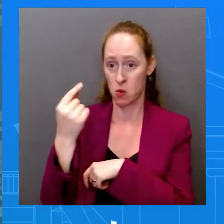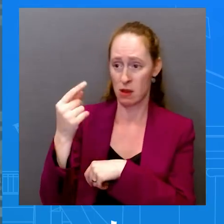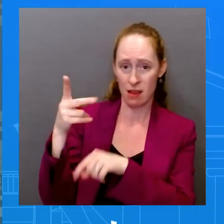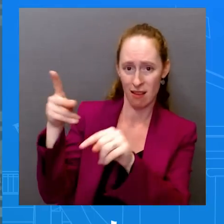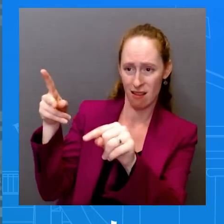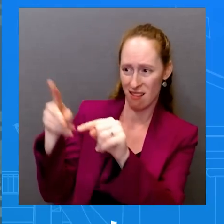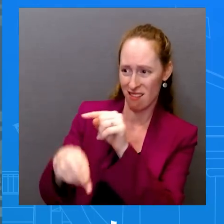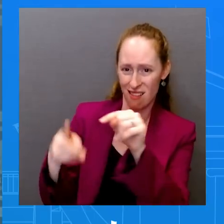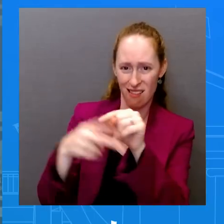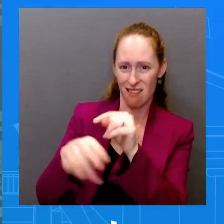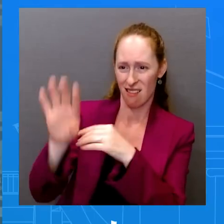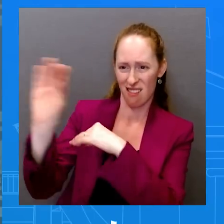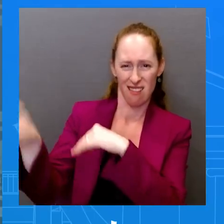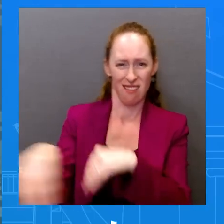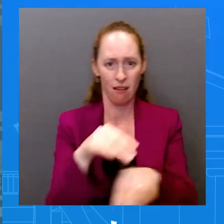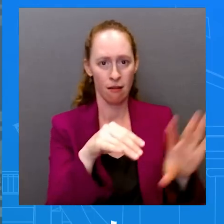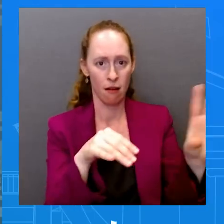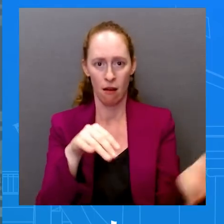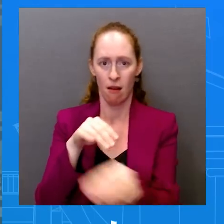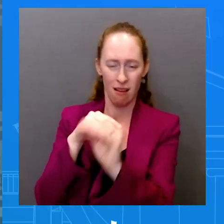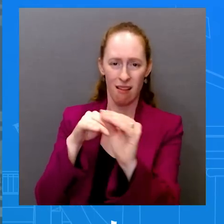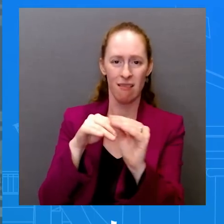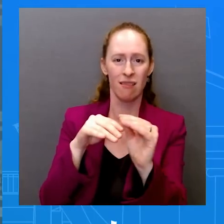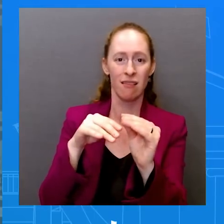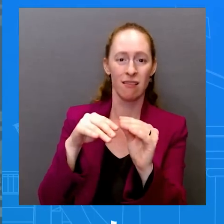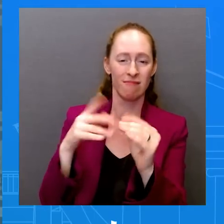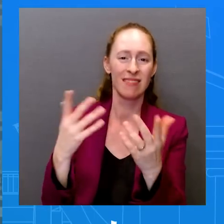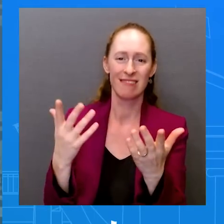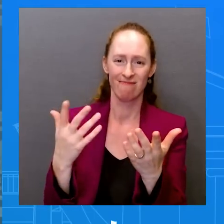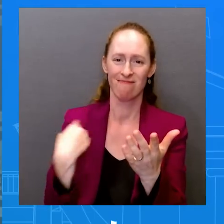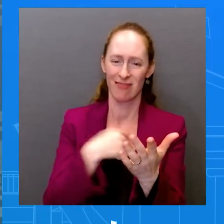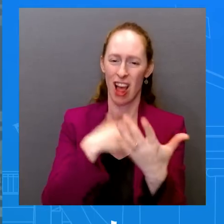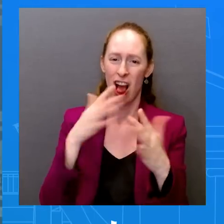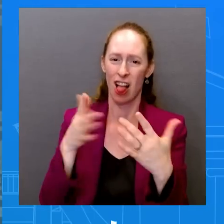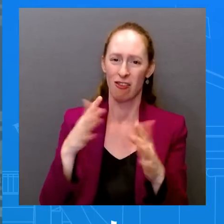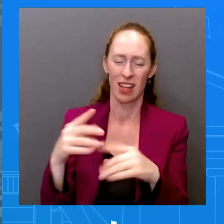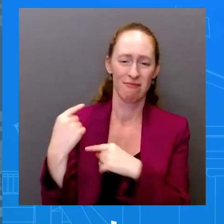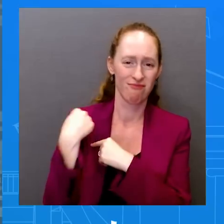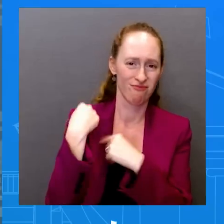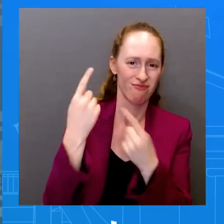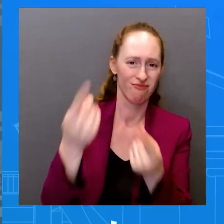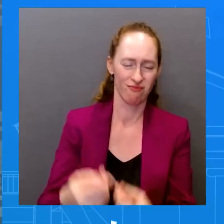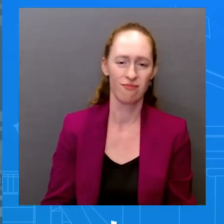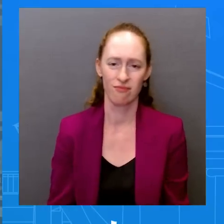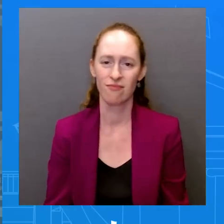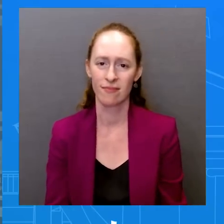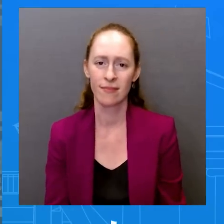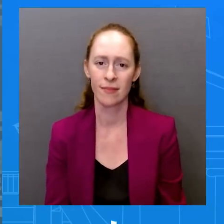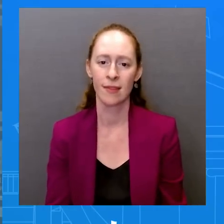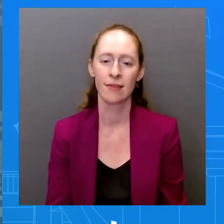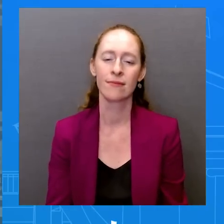that the President is going to announce today. We -- we have enough for the fall but not for the winter.